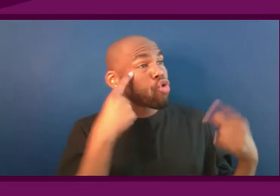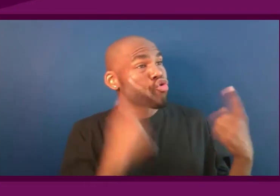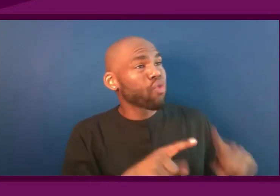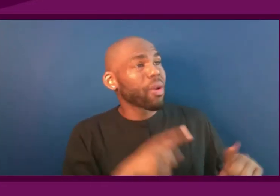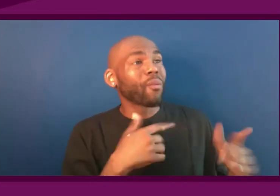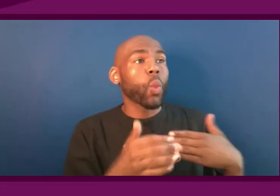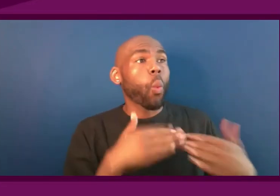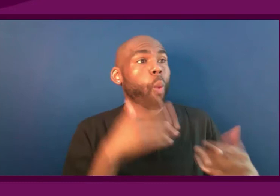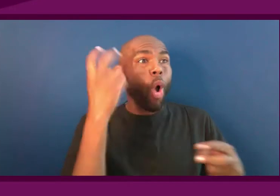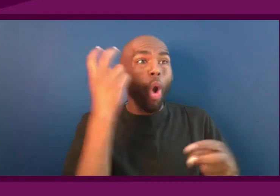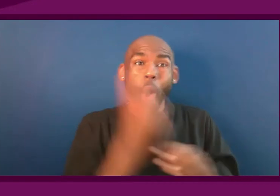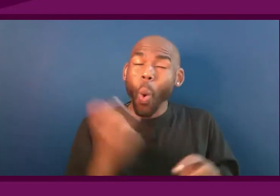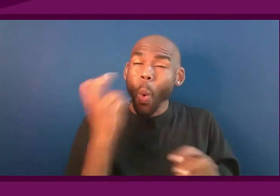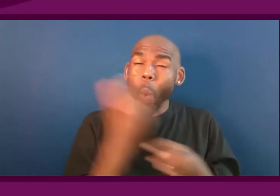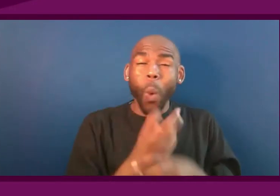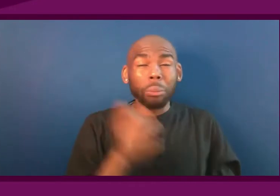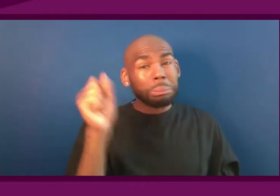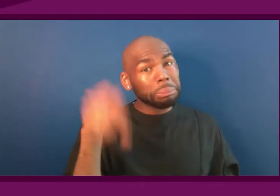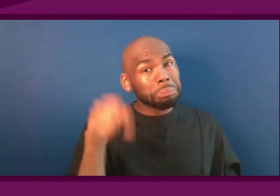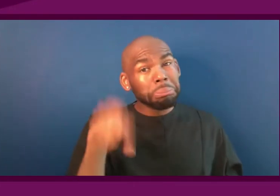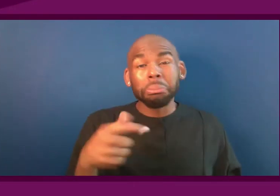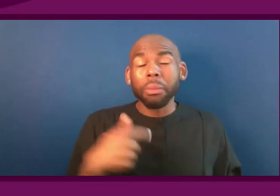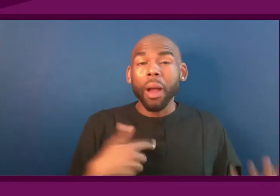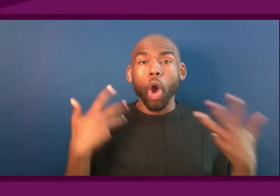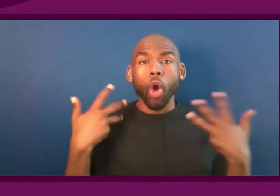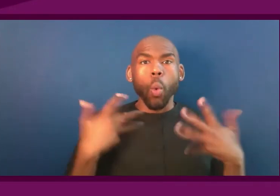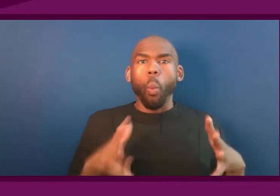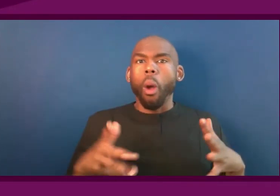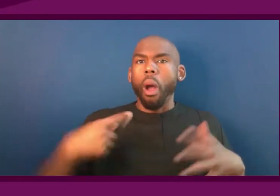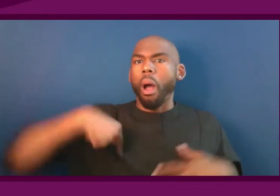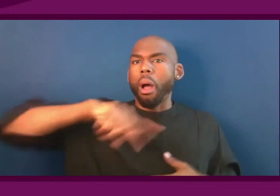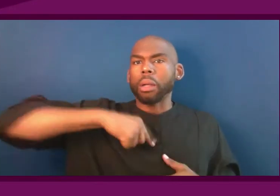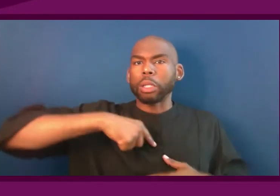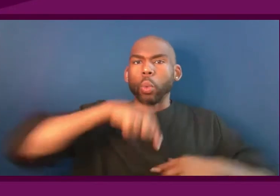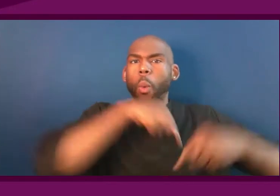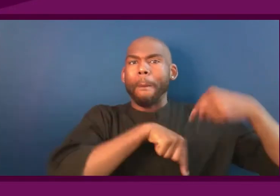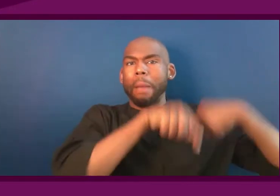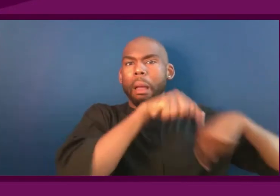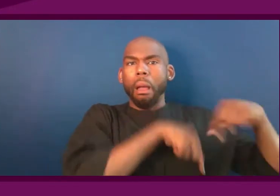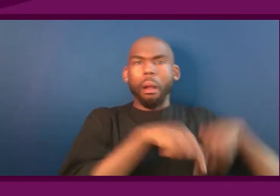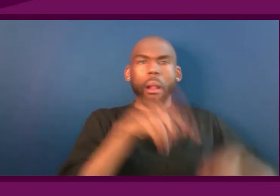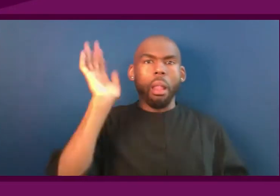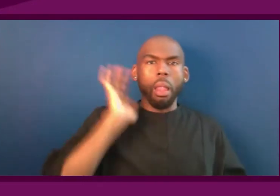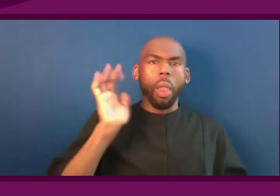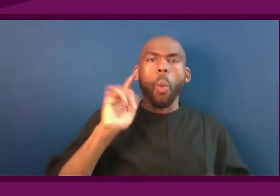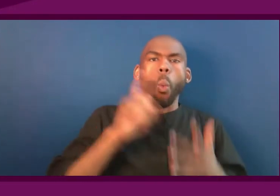try to get it better, right for more individuals than go back and see the... whatever the way it